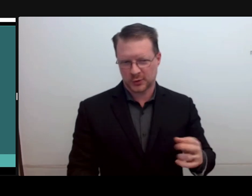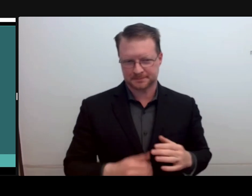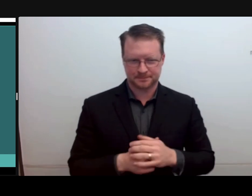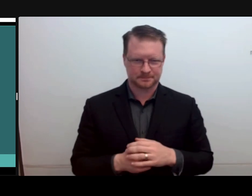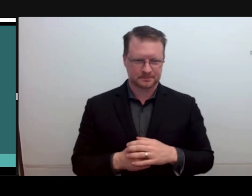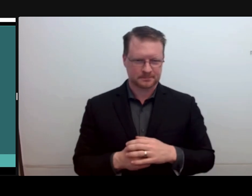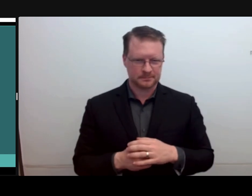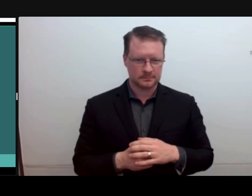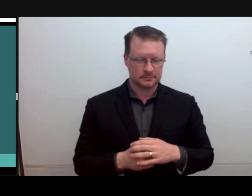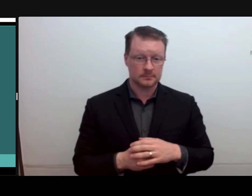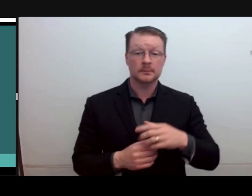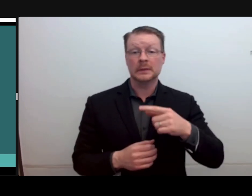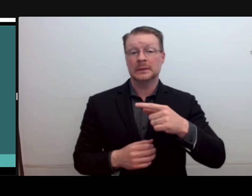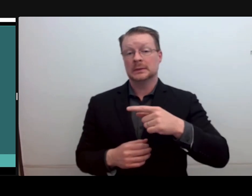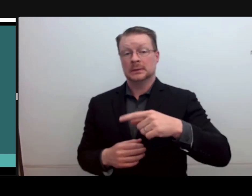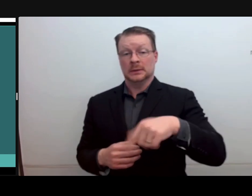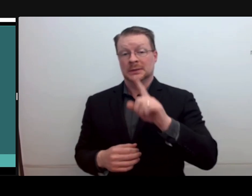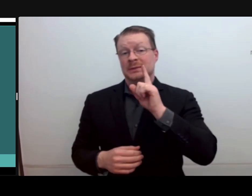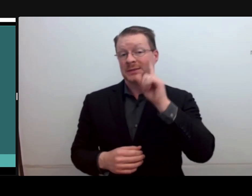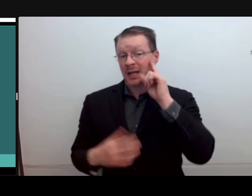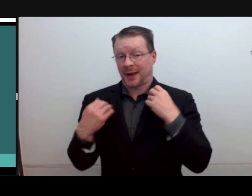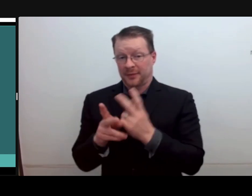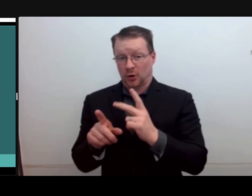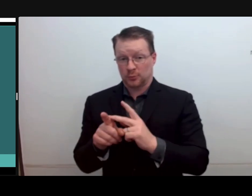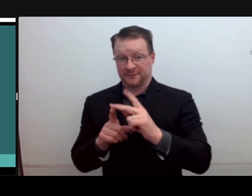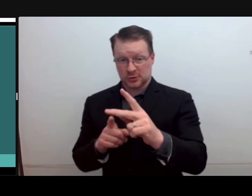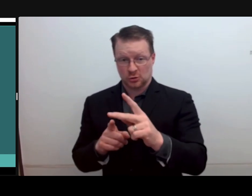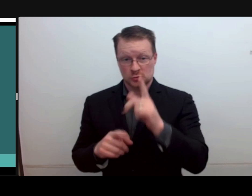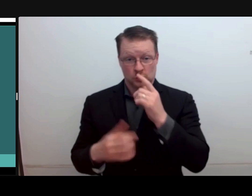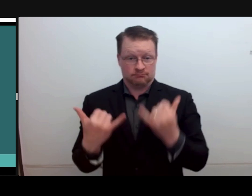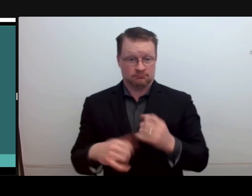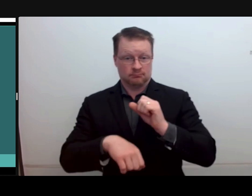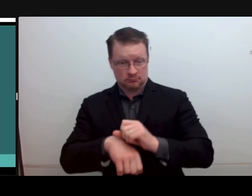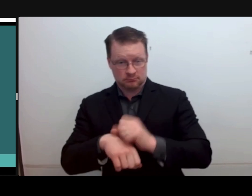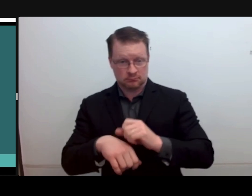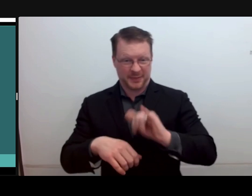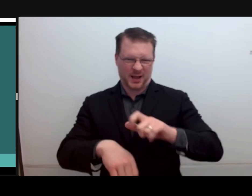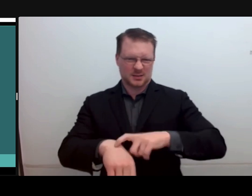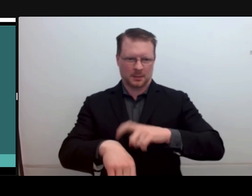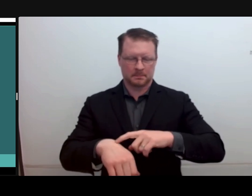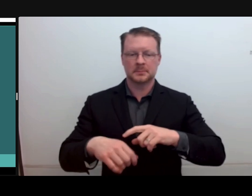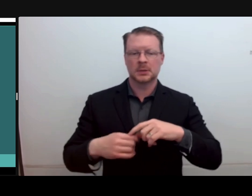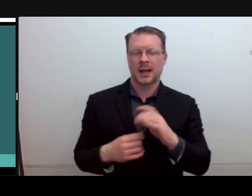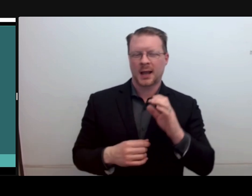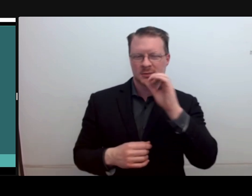will be about one third deaf or hard-of-hearing patients. Deaf healthcare professionals who currently were working